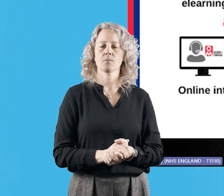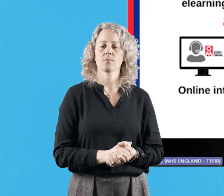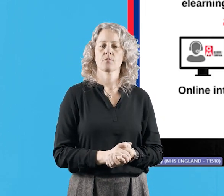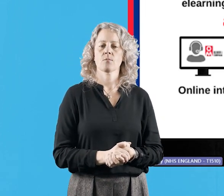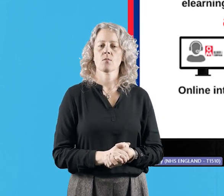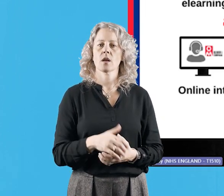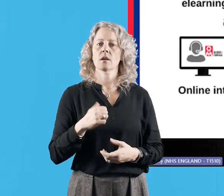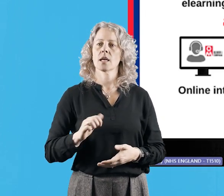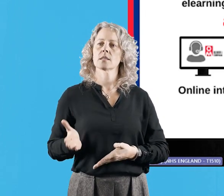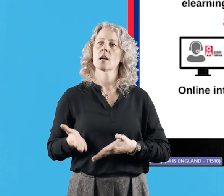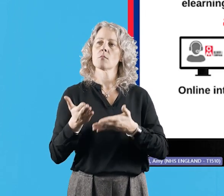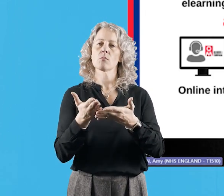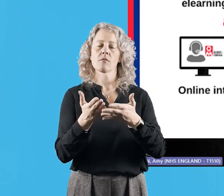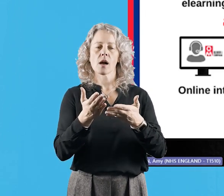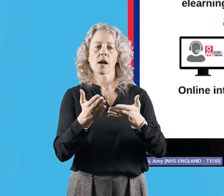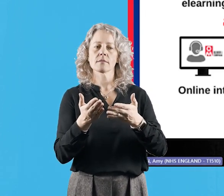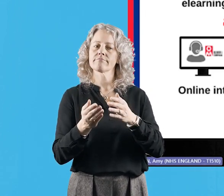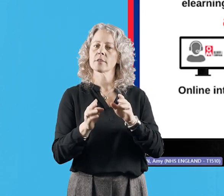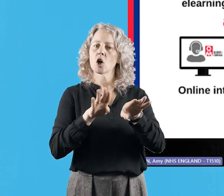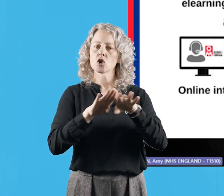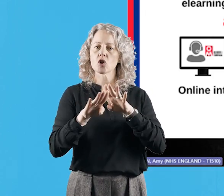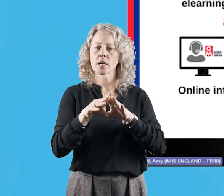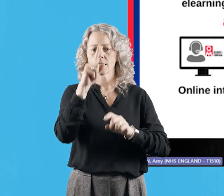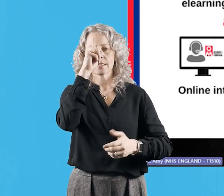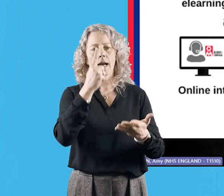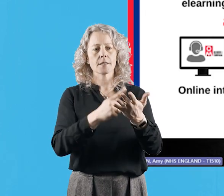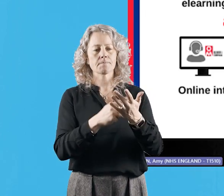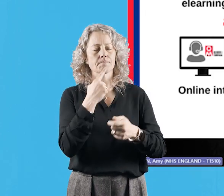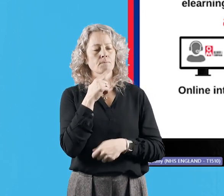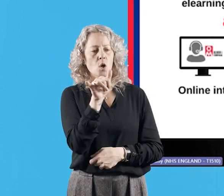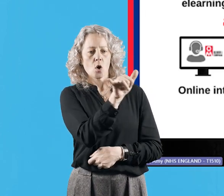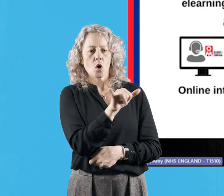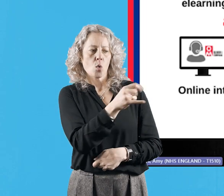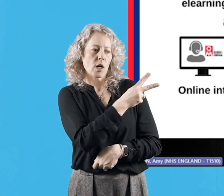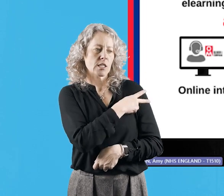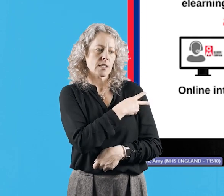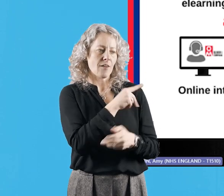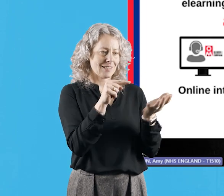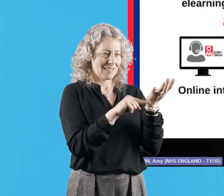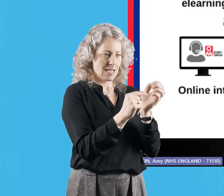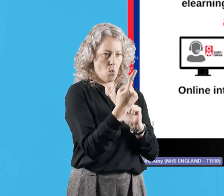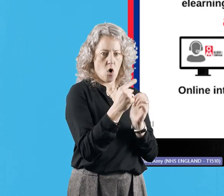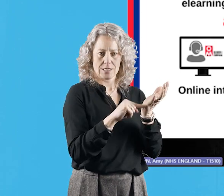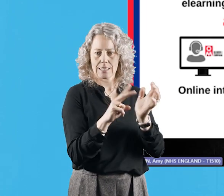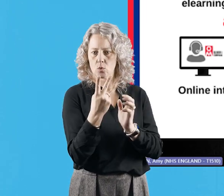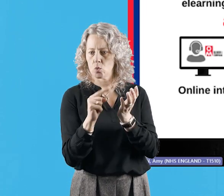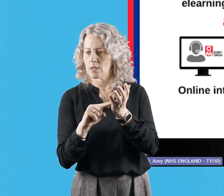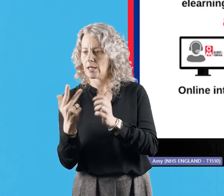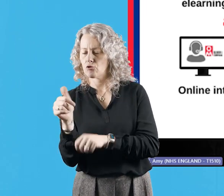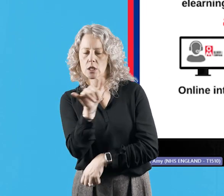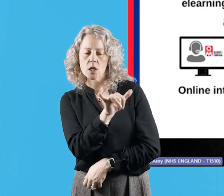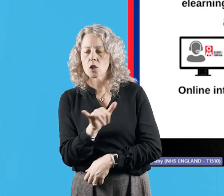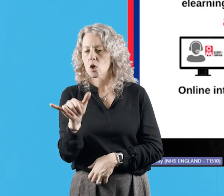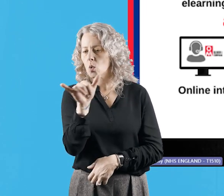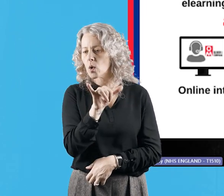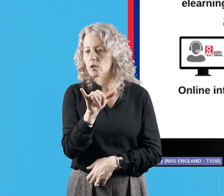needs to do its training needs assessment and say, OK, which of my staff need tier one, which need T2 and who needs to do more